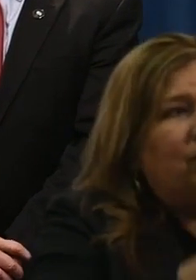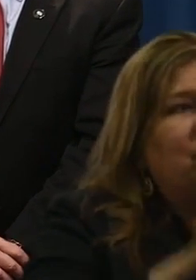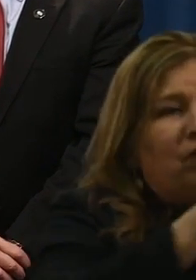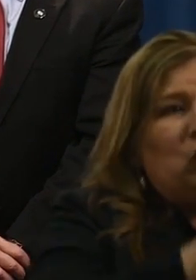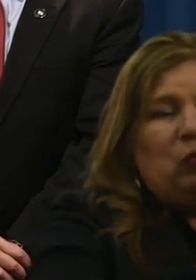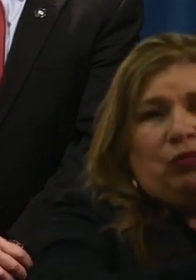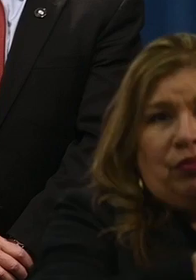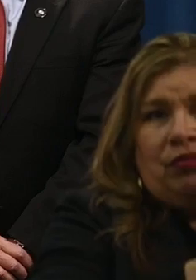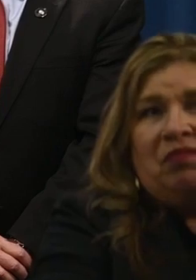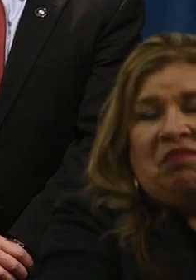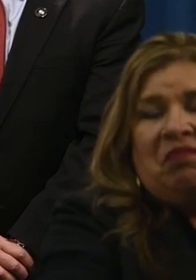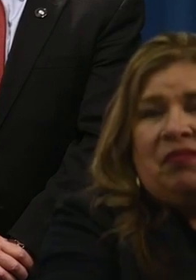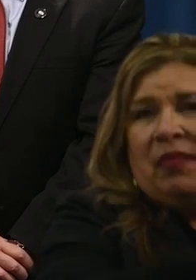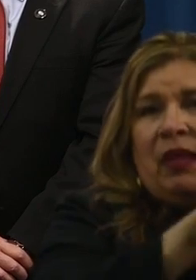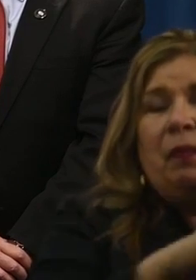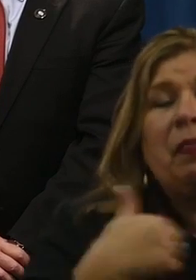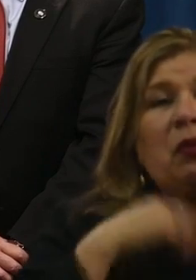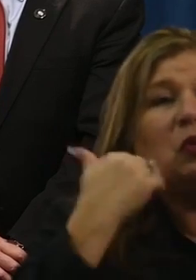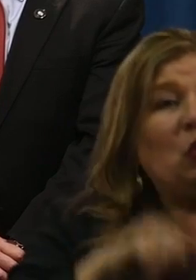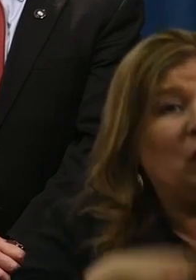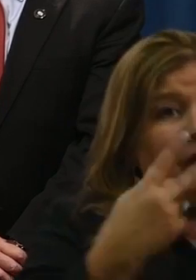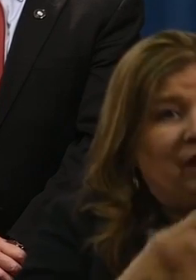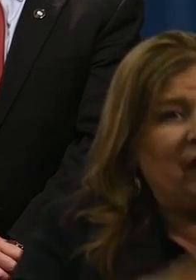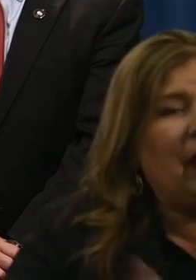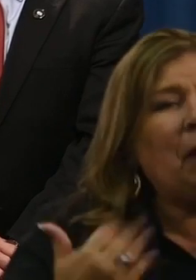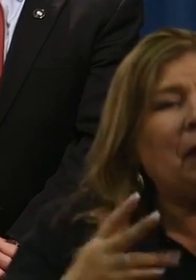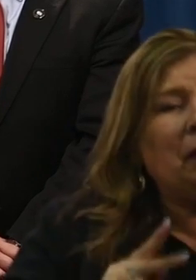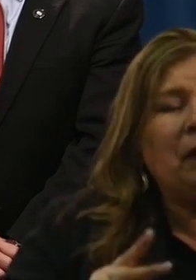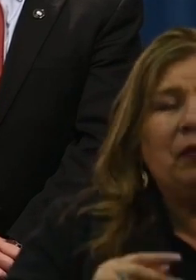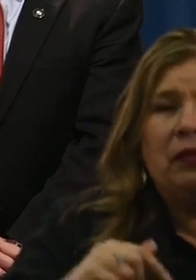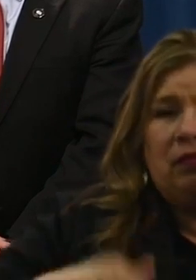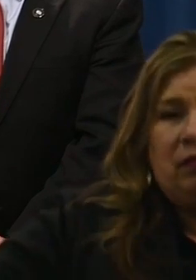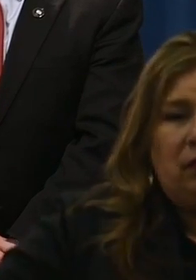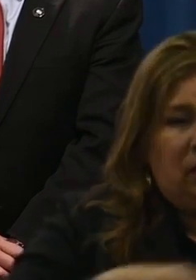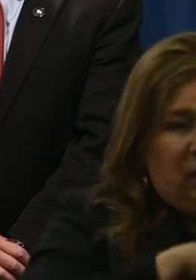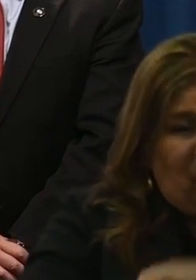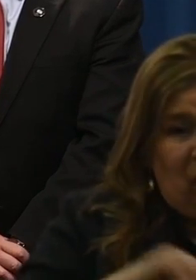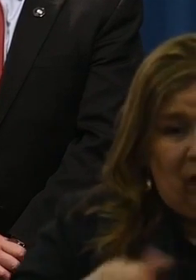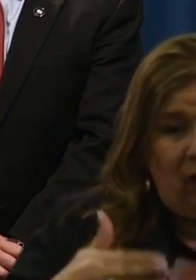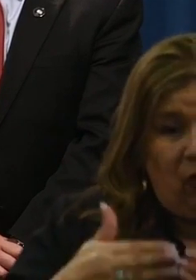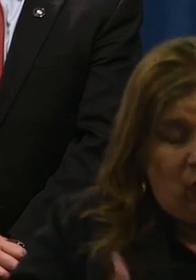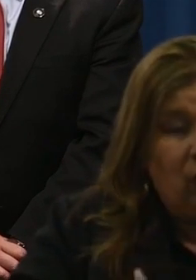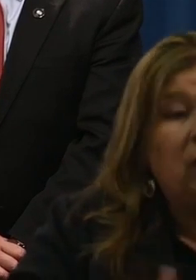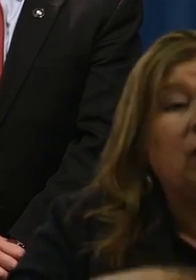And we are assessing how many people were on that cruise from other parts of the globe as well.